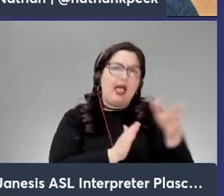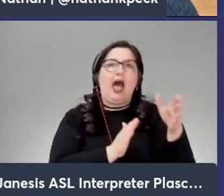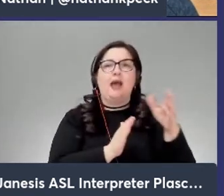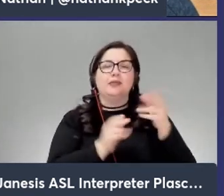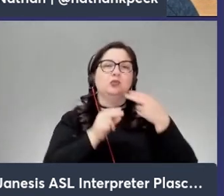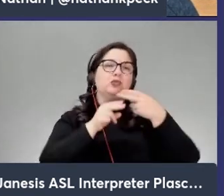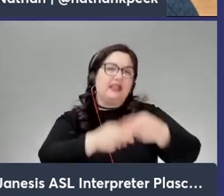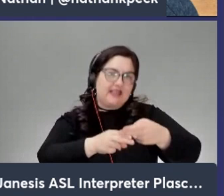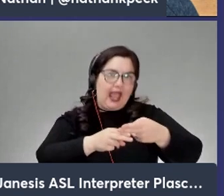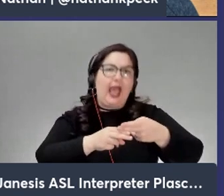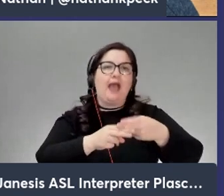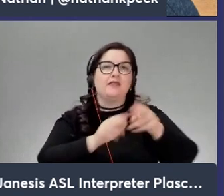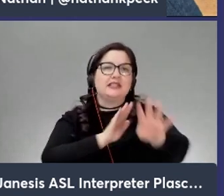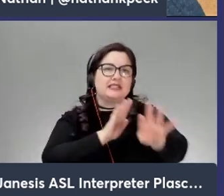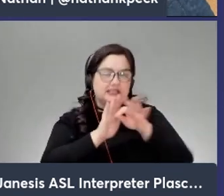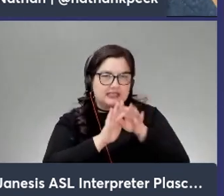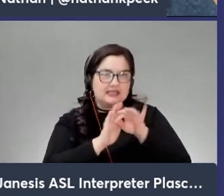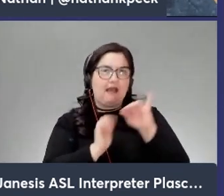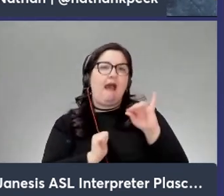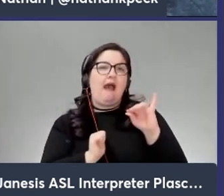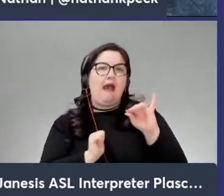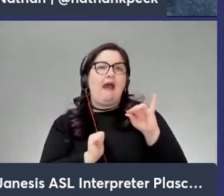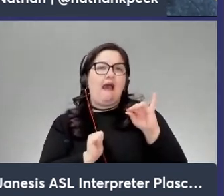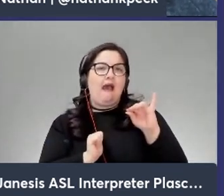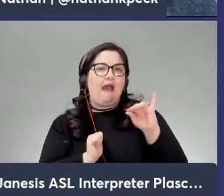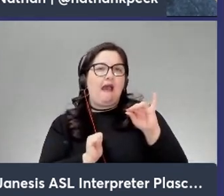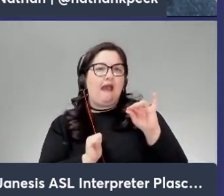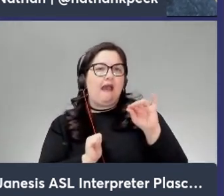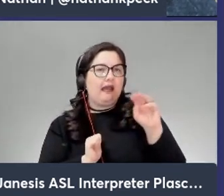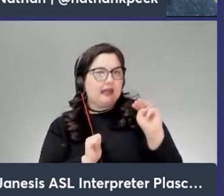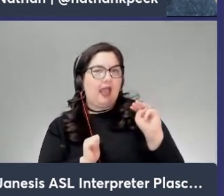You need to select the IAM role that you want to use to assign your resources.